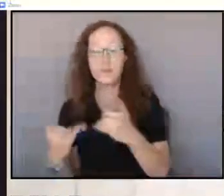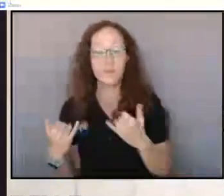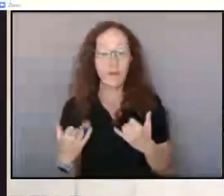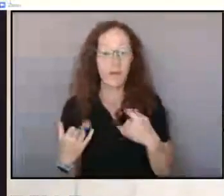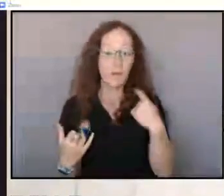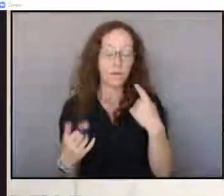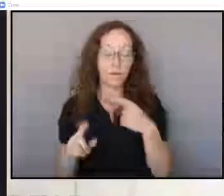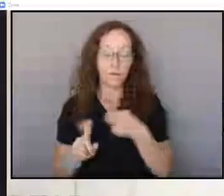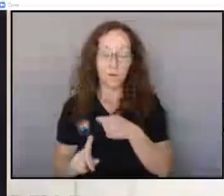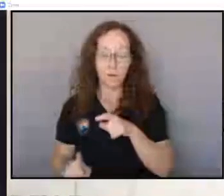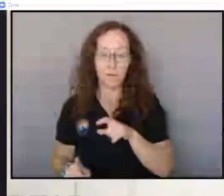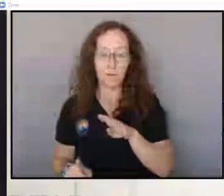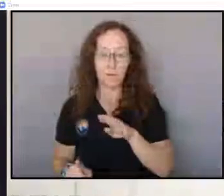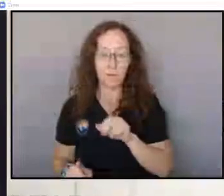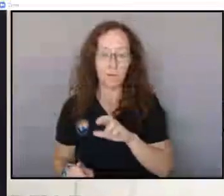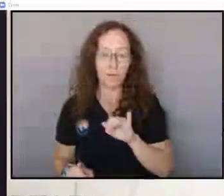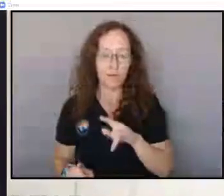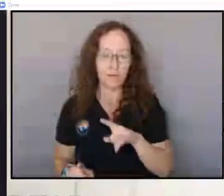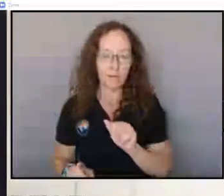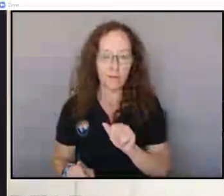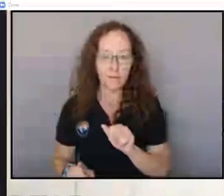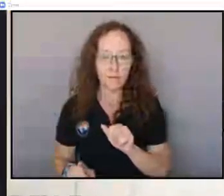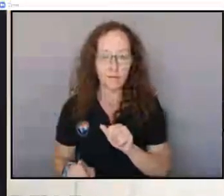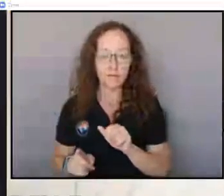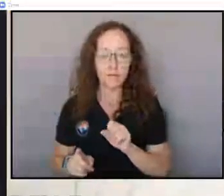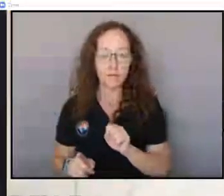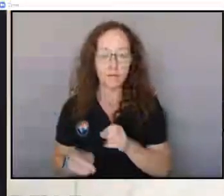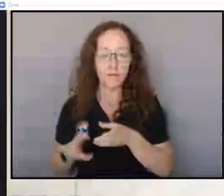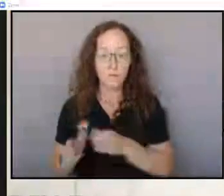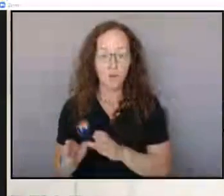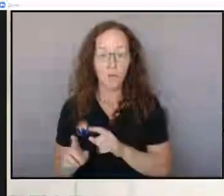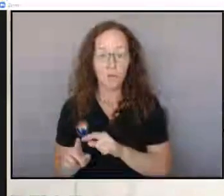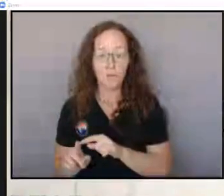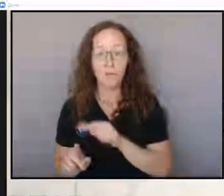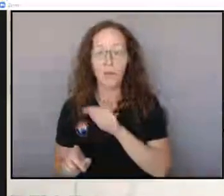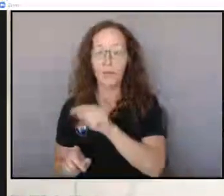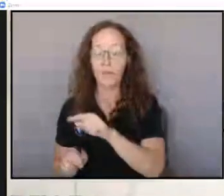ALL THE WAY DOWN TO THE 203 ROAD, ACROSS THE BOTTOM OF